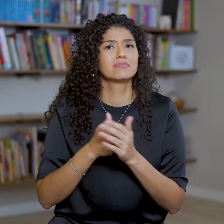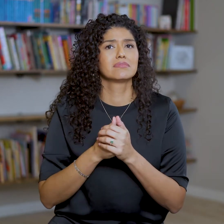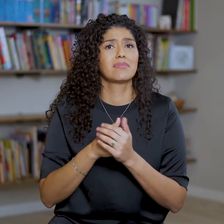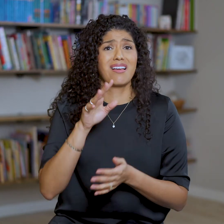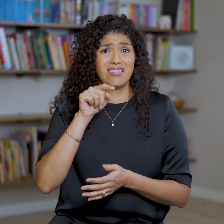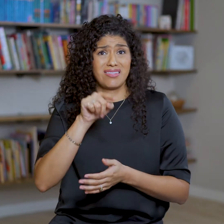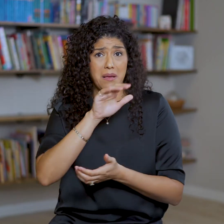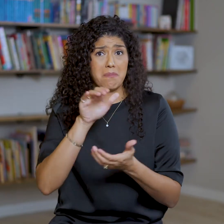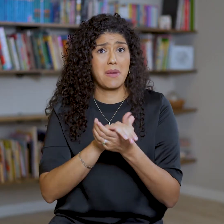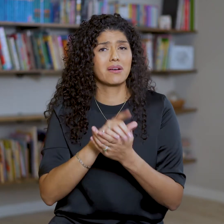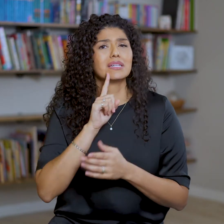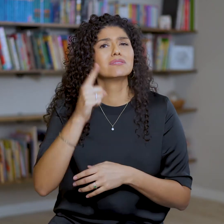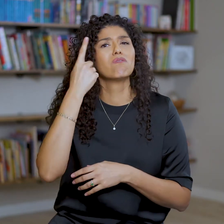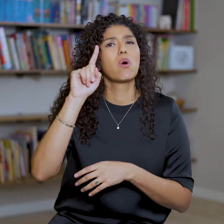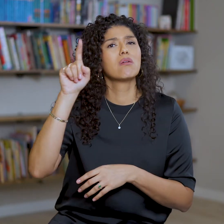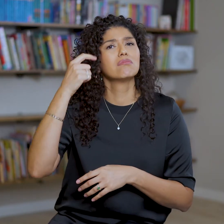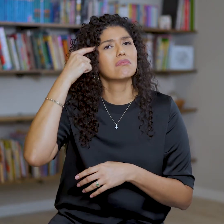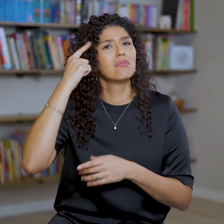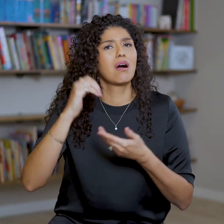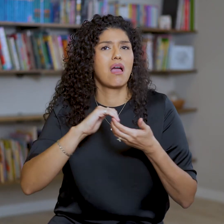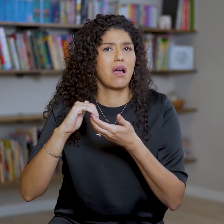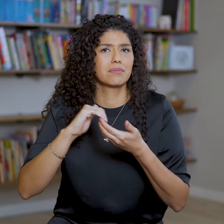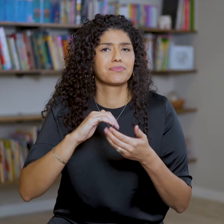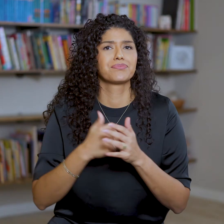This marriage is for a political alliance,